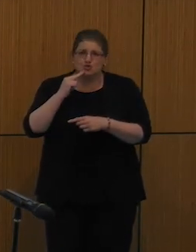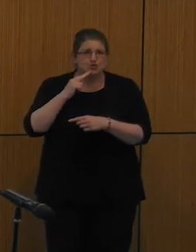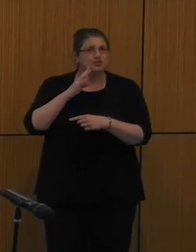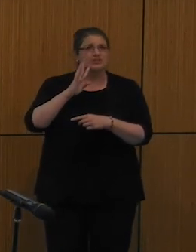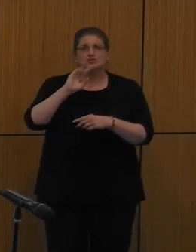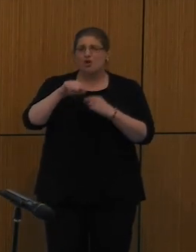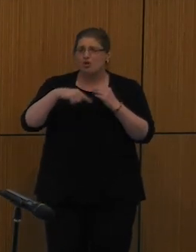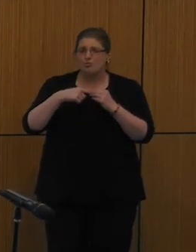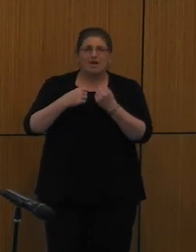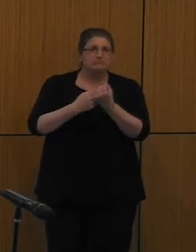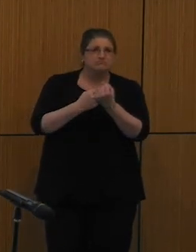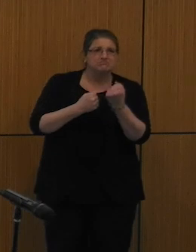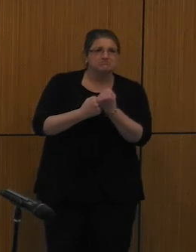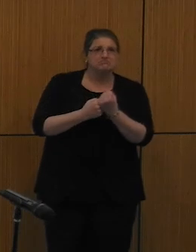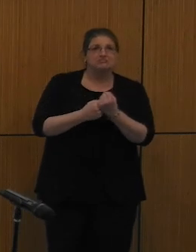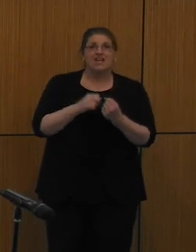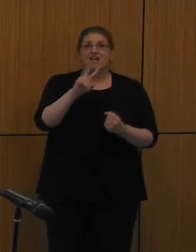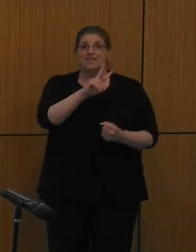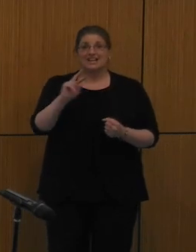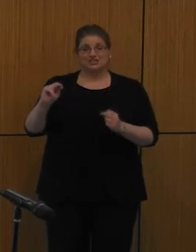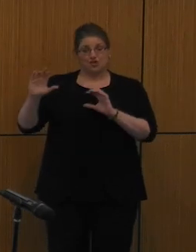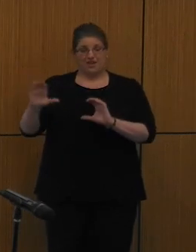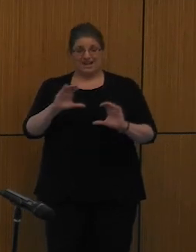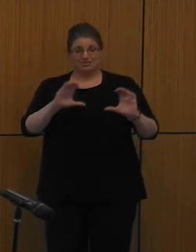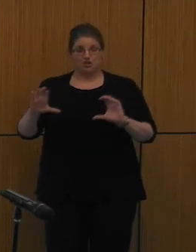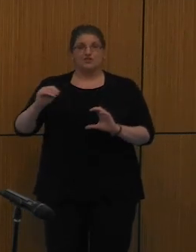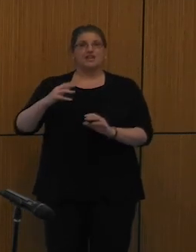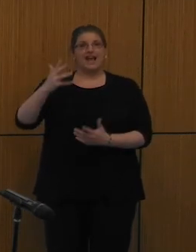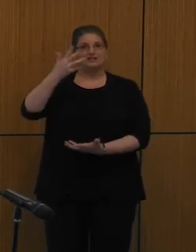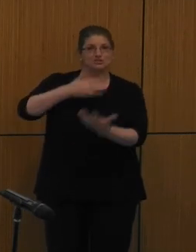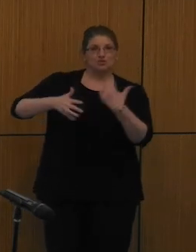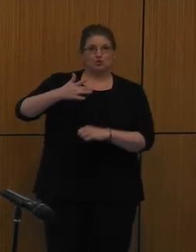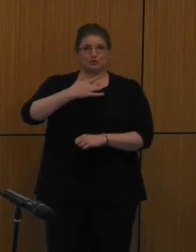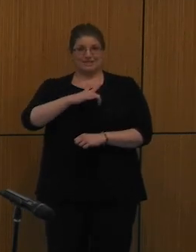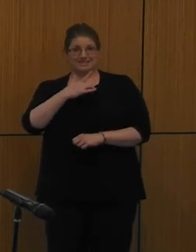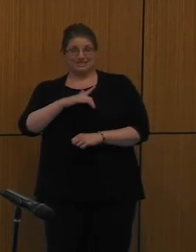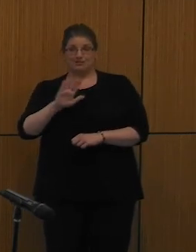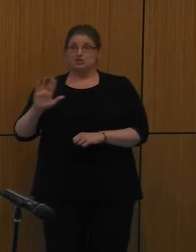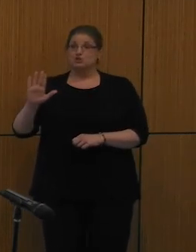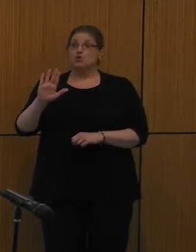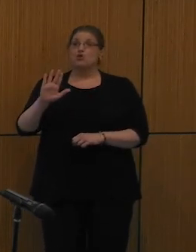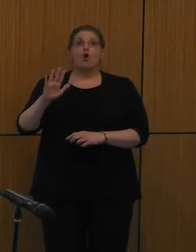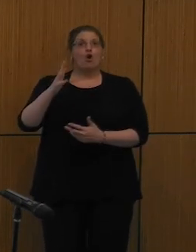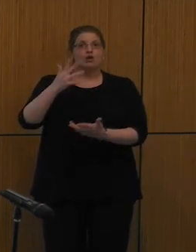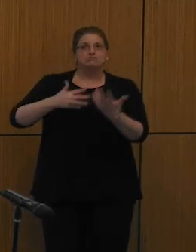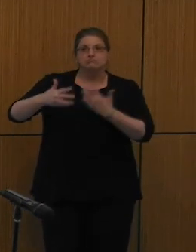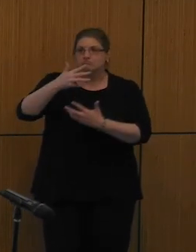The vagus nerve activity and social sensitivity, like your social life, now rides on the activity of your vagus nerve. Right.